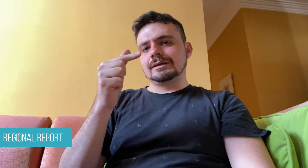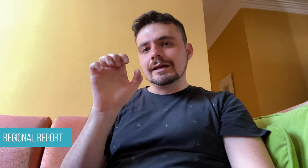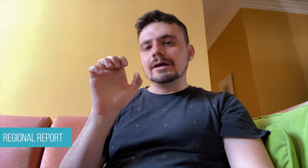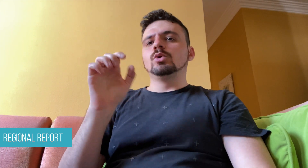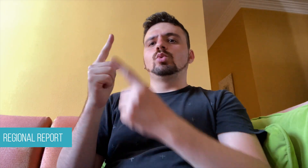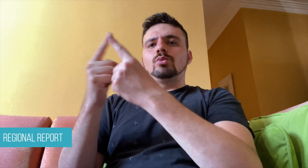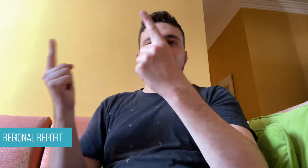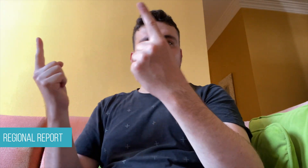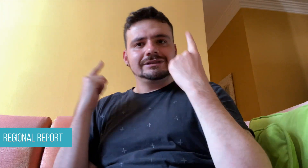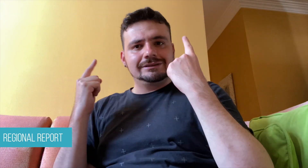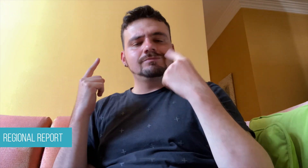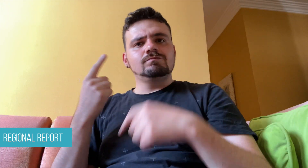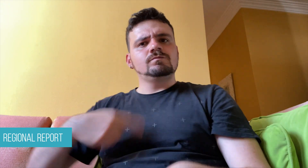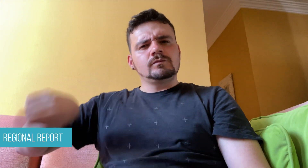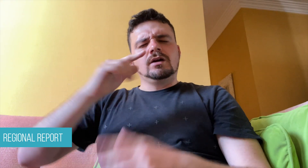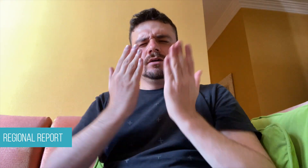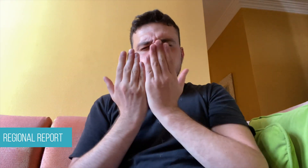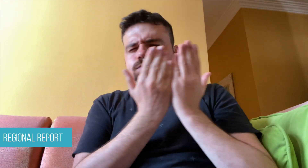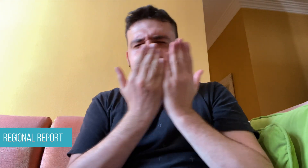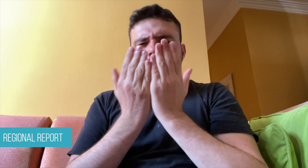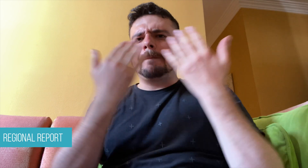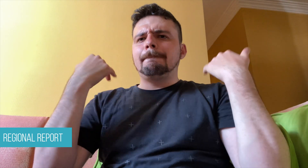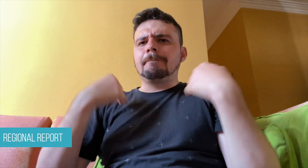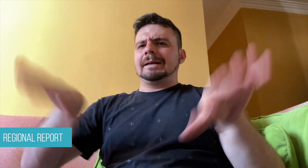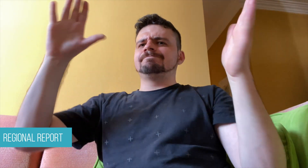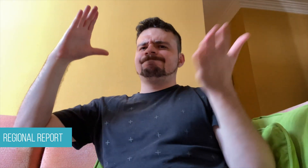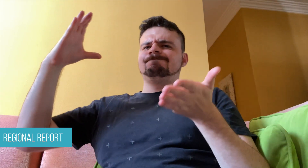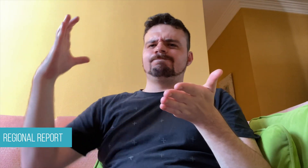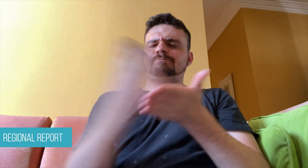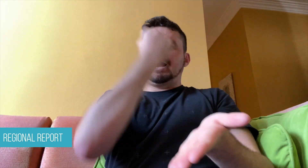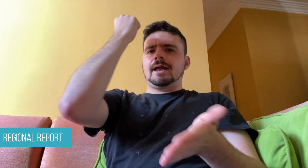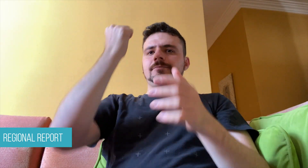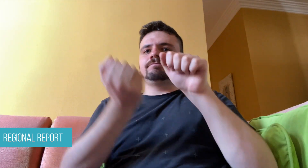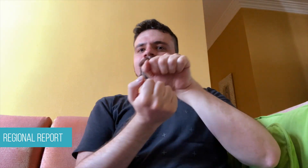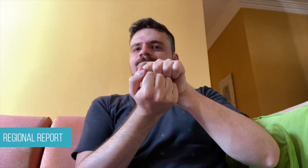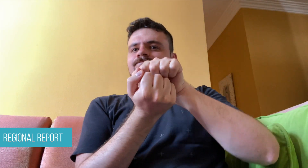The group completed their studies and received their degree.